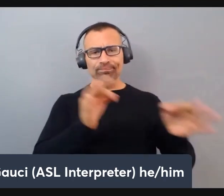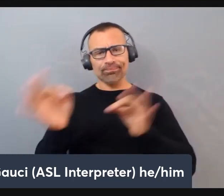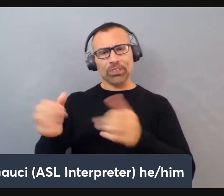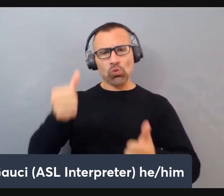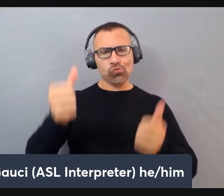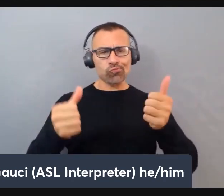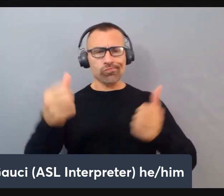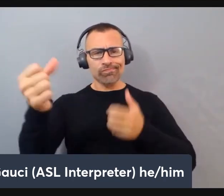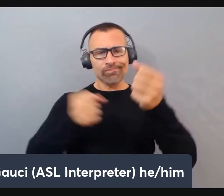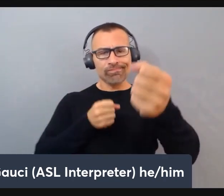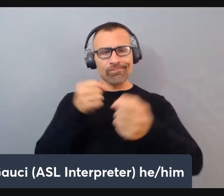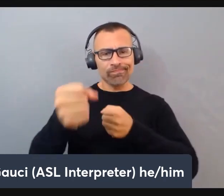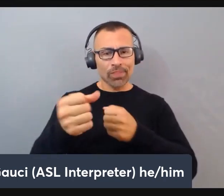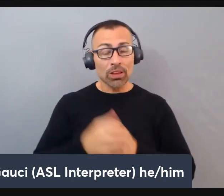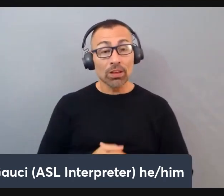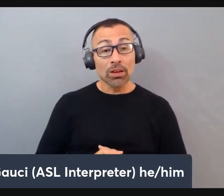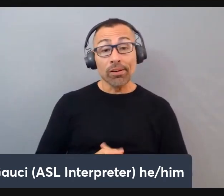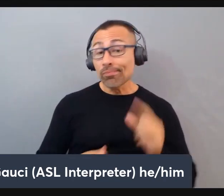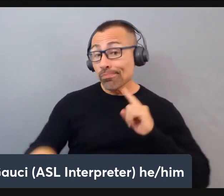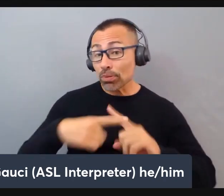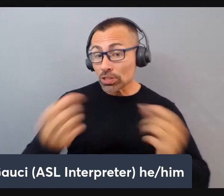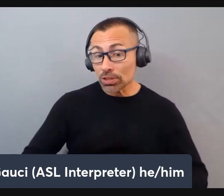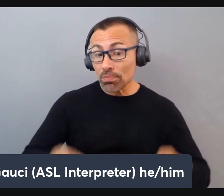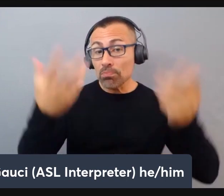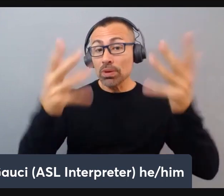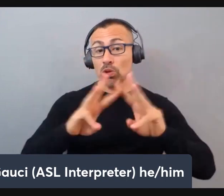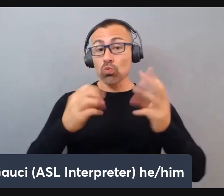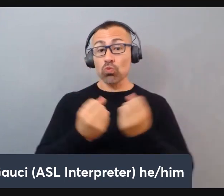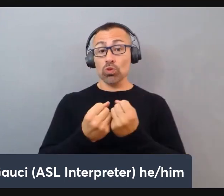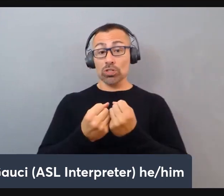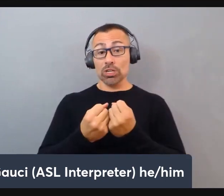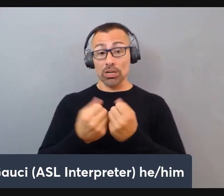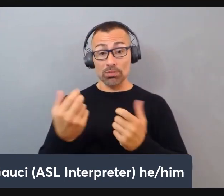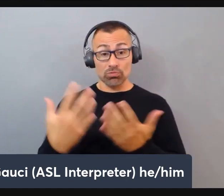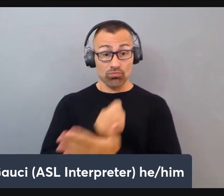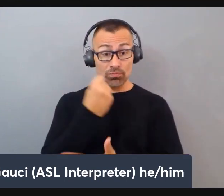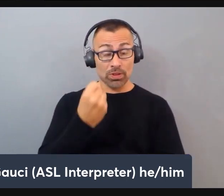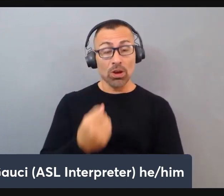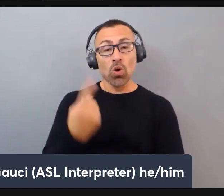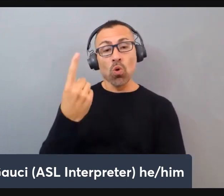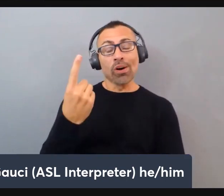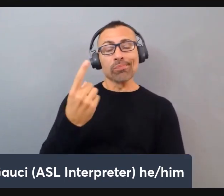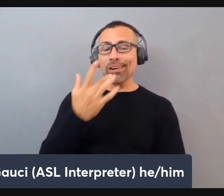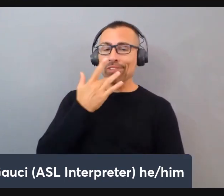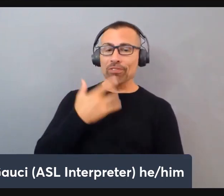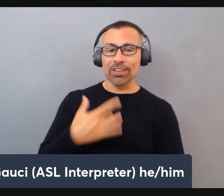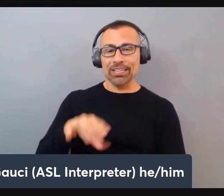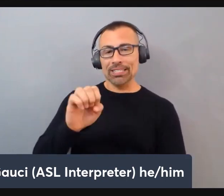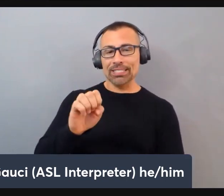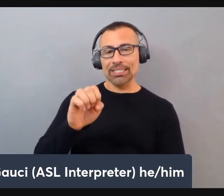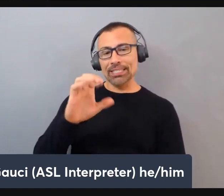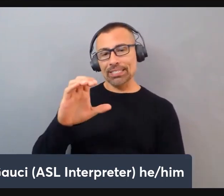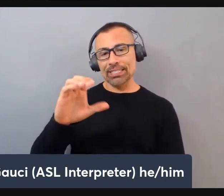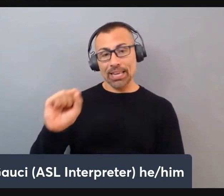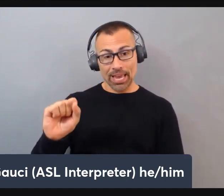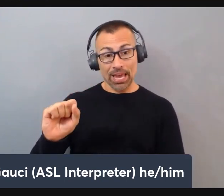One of my favorite workshops to get started with is ecsworkshop.com. And it'll walk you through how to get started